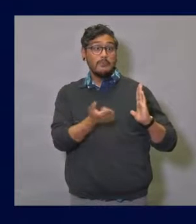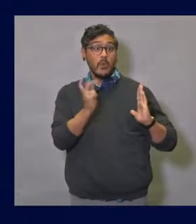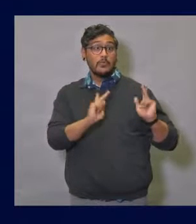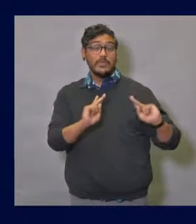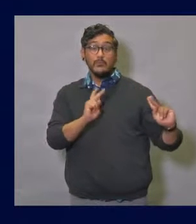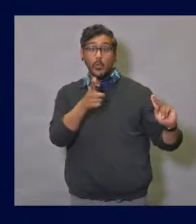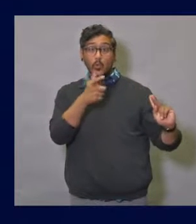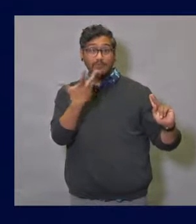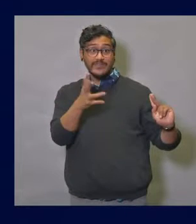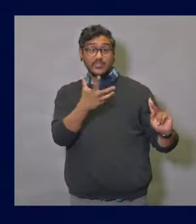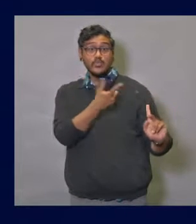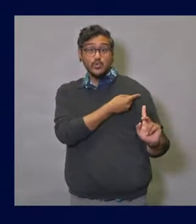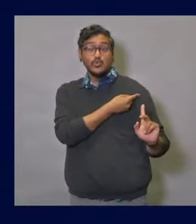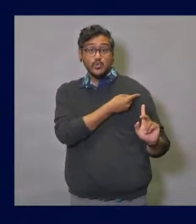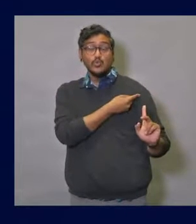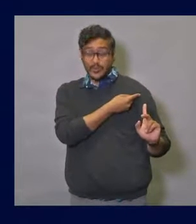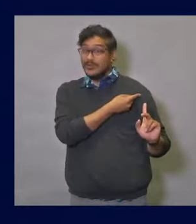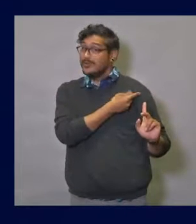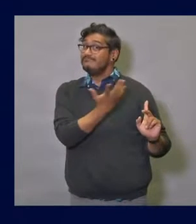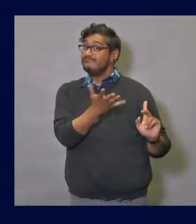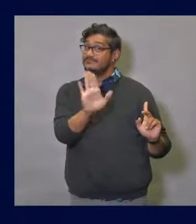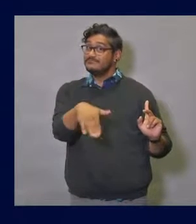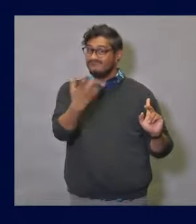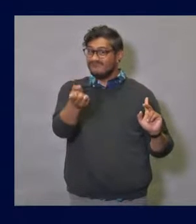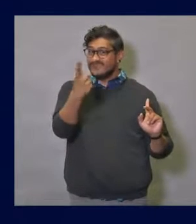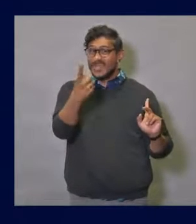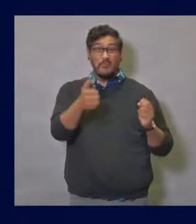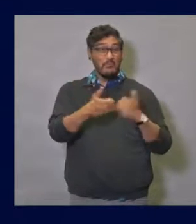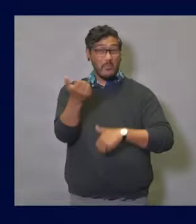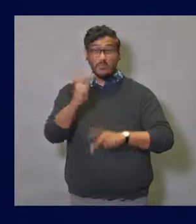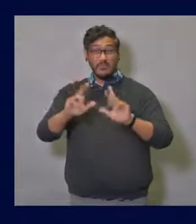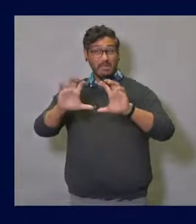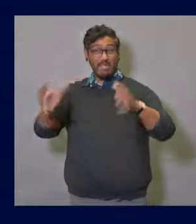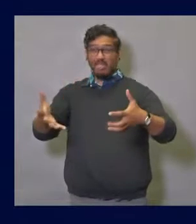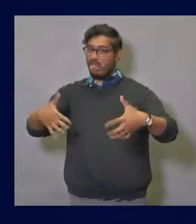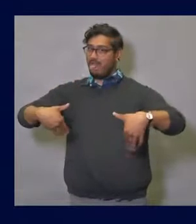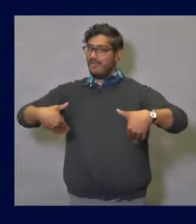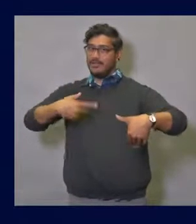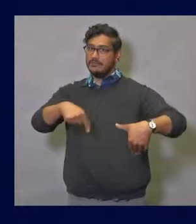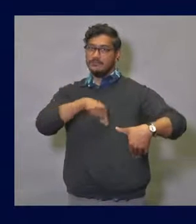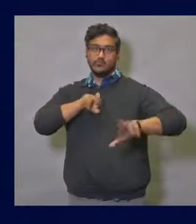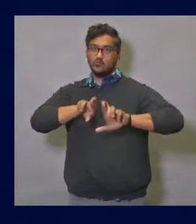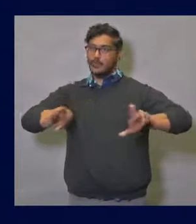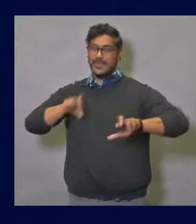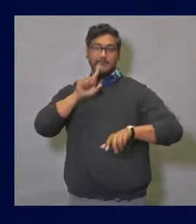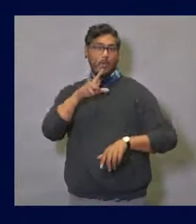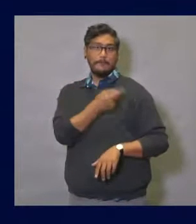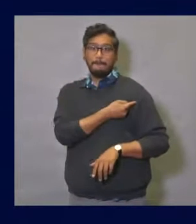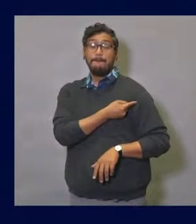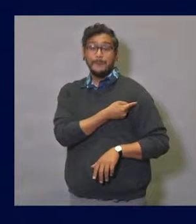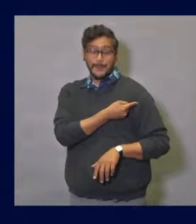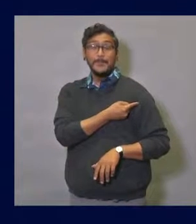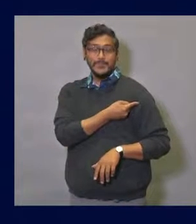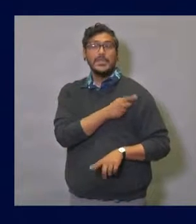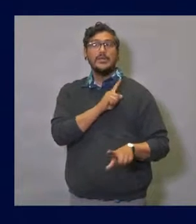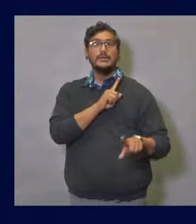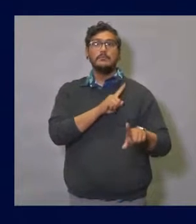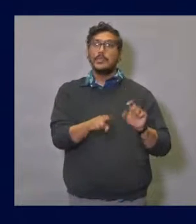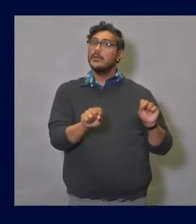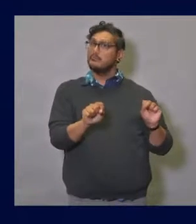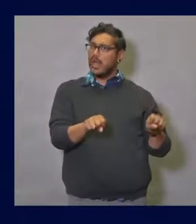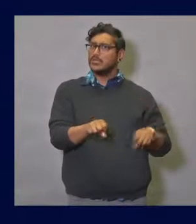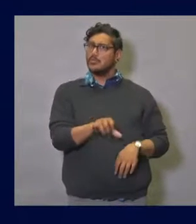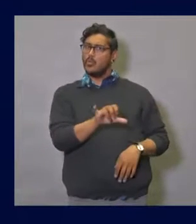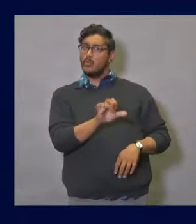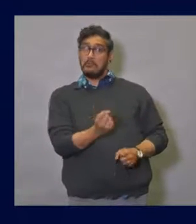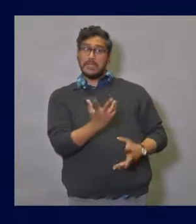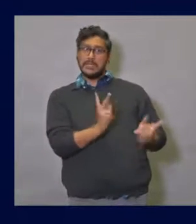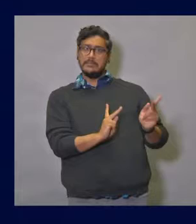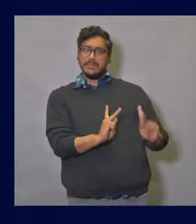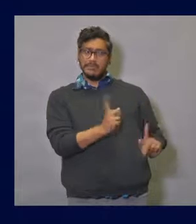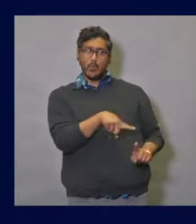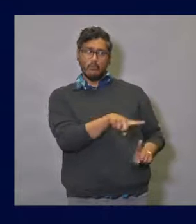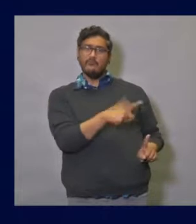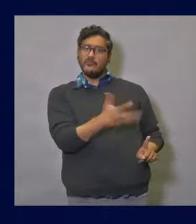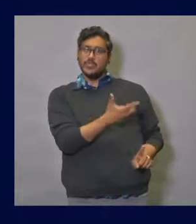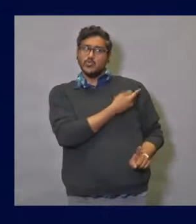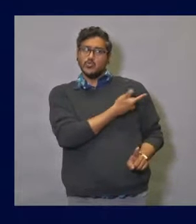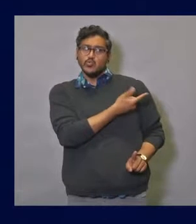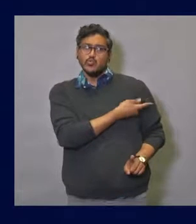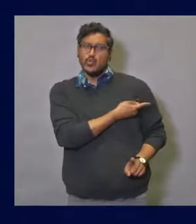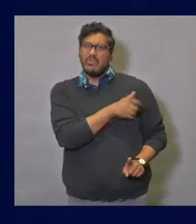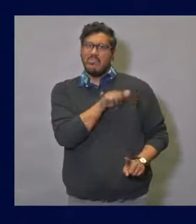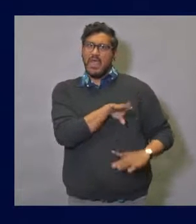VACUNADOS CON UNA DOSIS DE